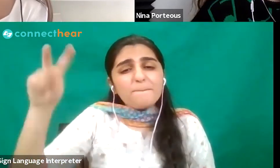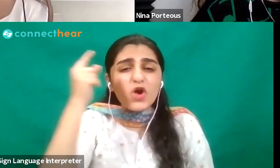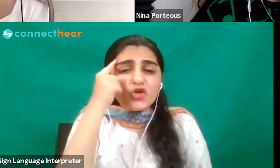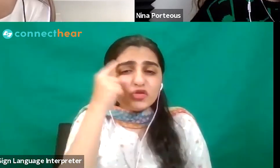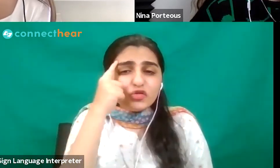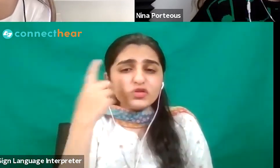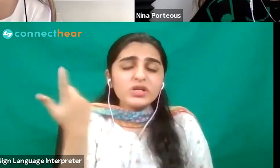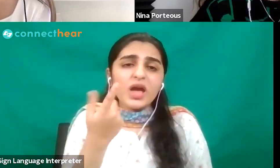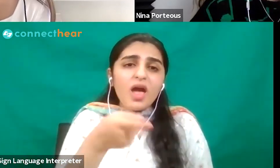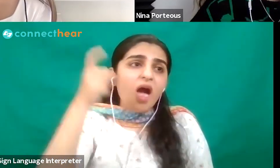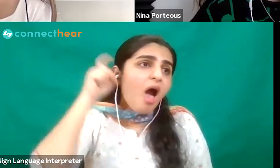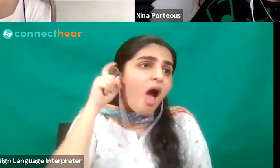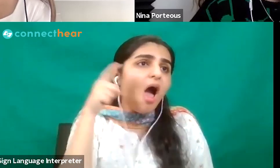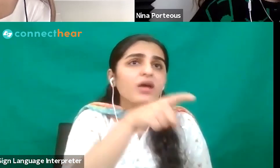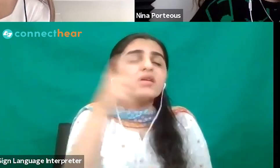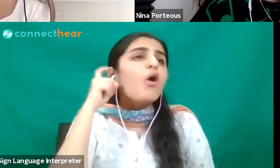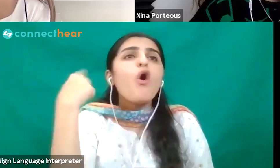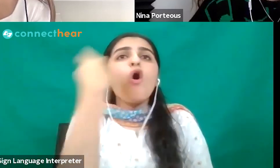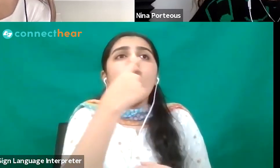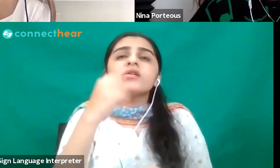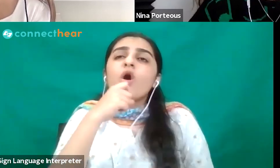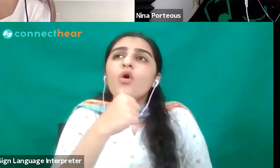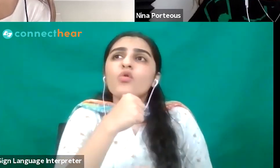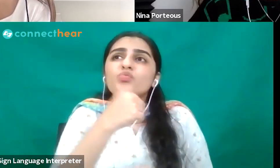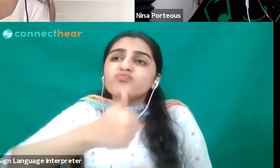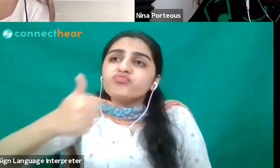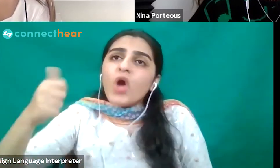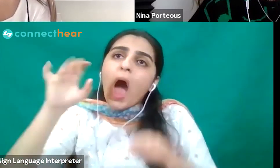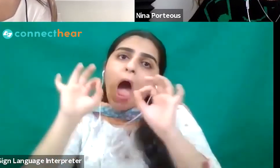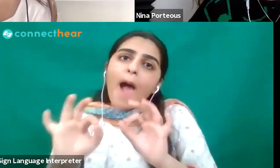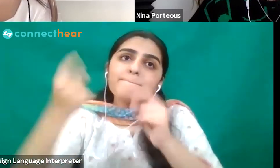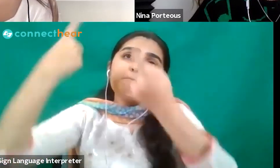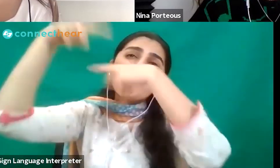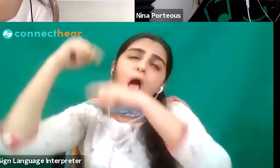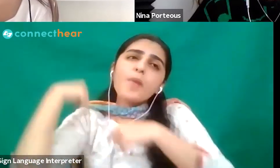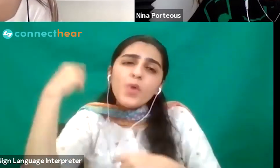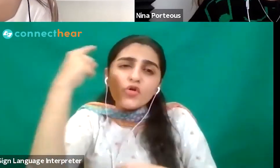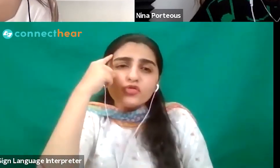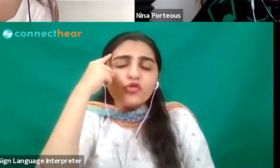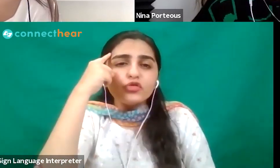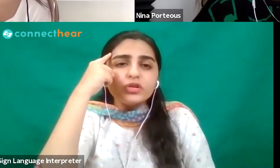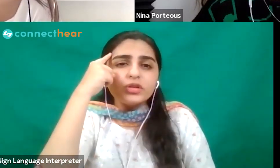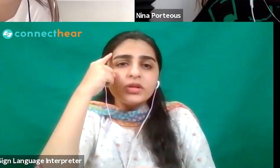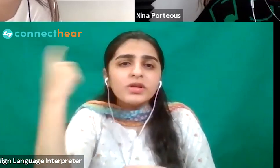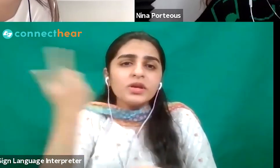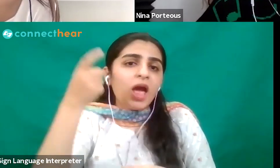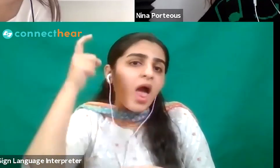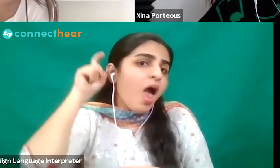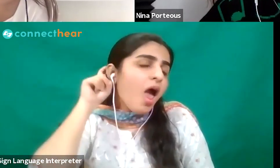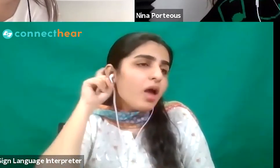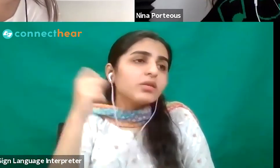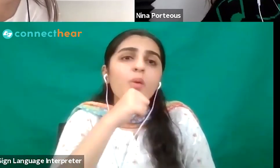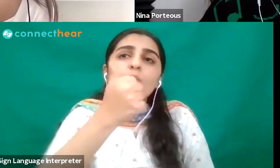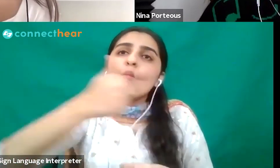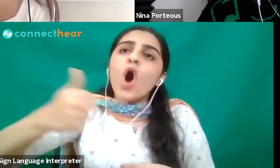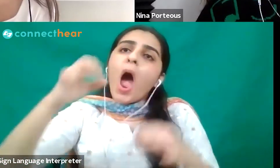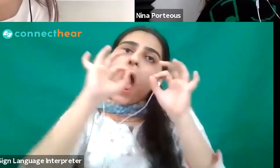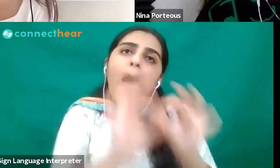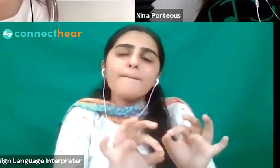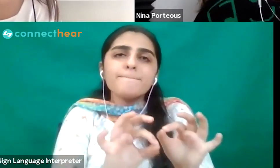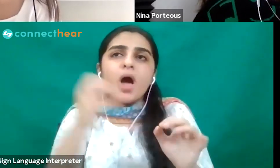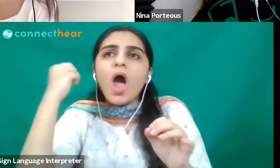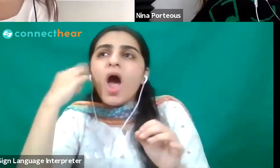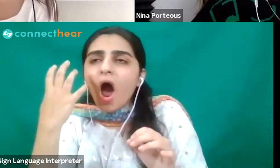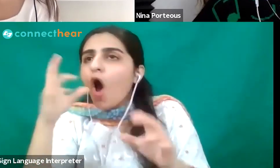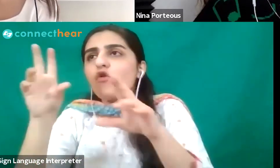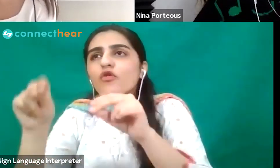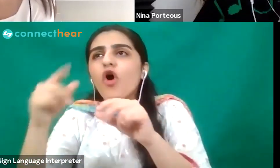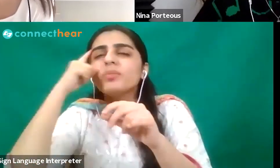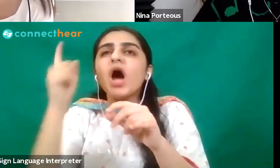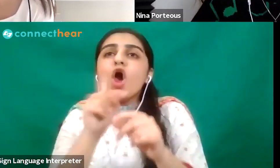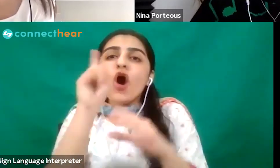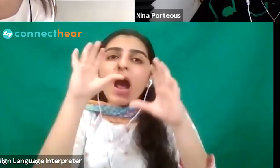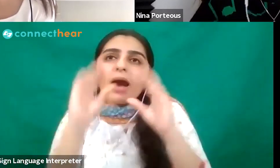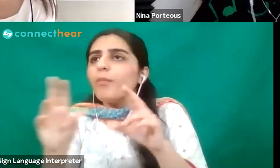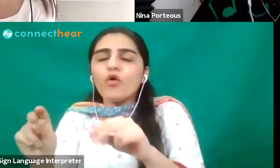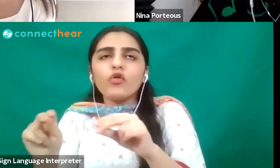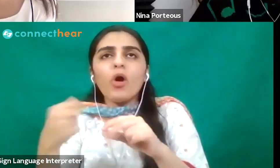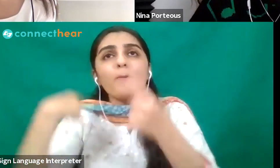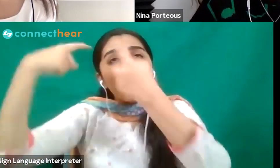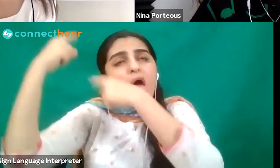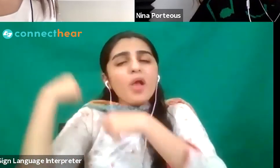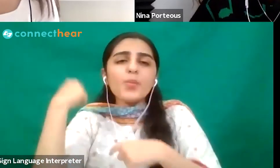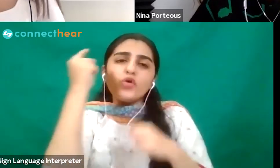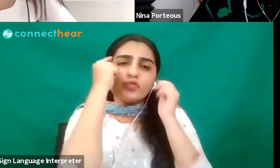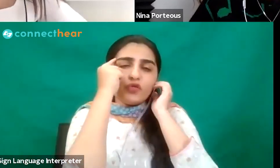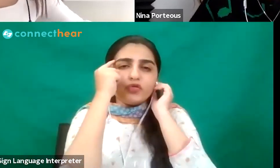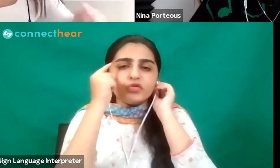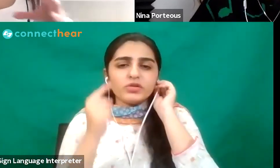Yeah, that's amazing honestly like I just love what you said there, and it is all about learning to love it. The moment you learn to love that part of yourself, is the moment that you you accept yourself and people will start to accept you for who you